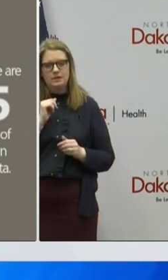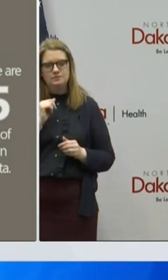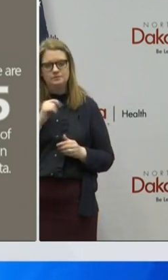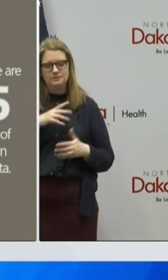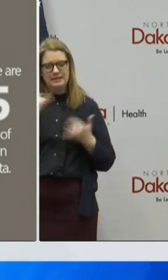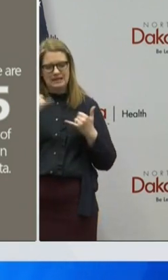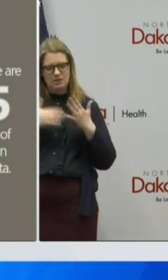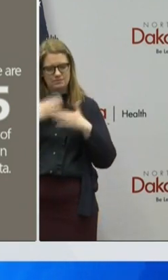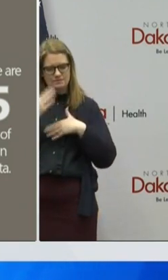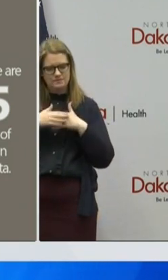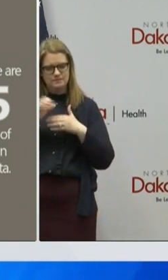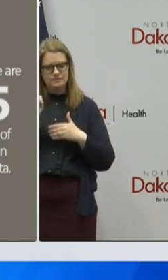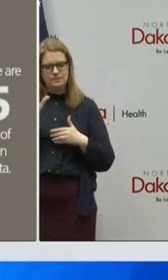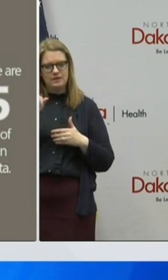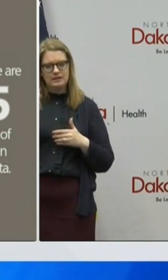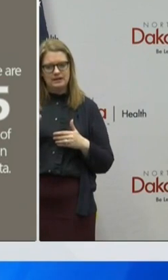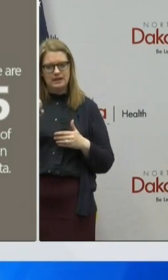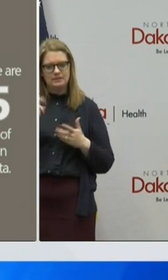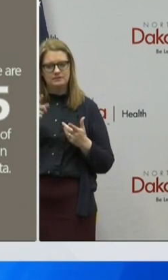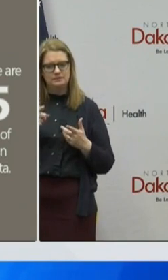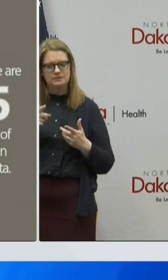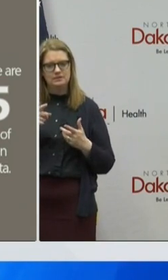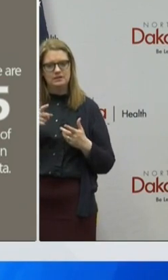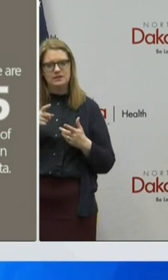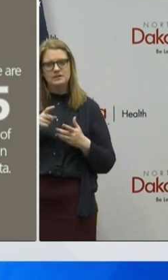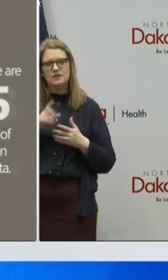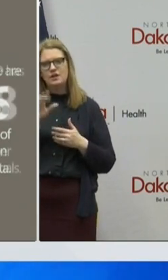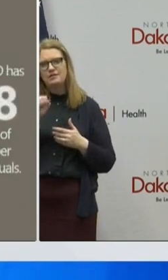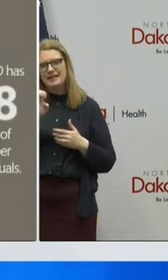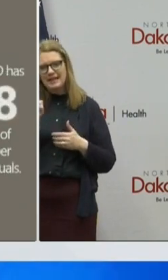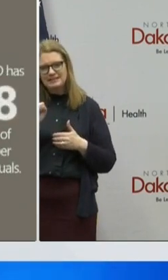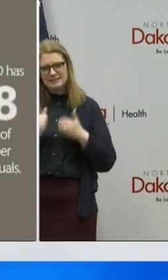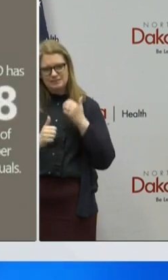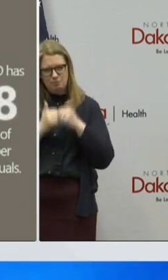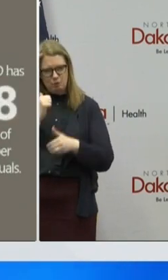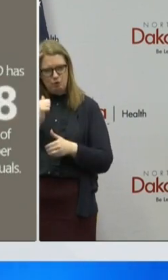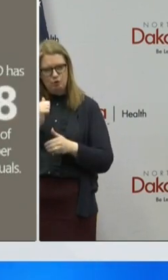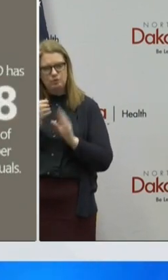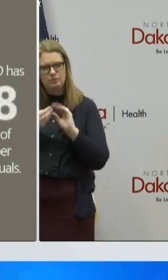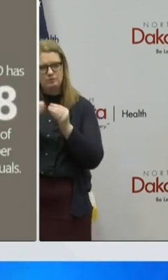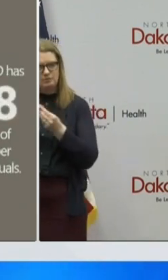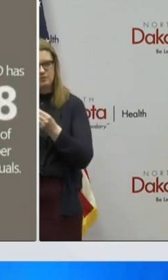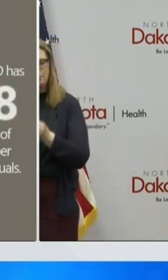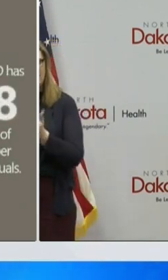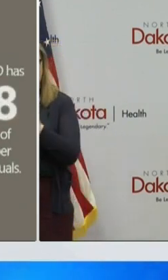CURRENTLY HAVE NO ACTIVE CASES, SO LET'S KEEP WORKING TO KEEP IT